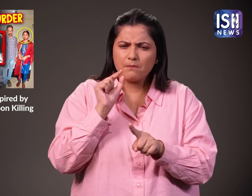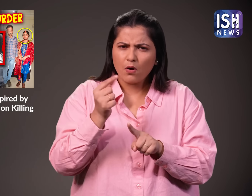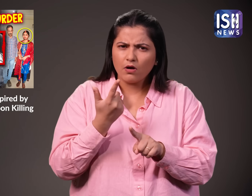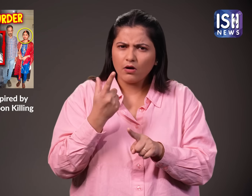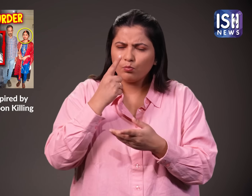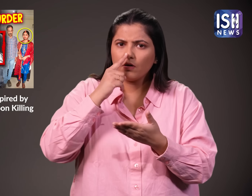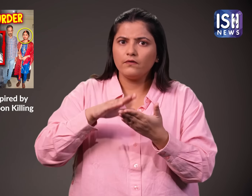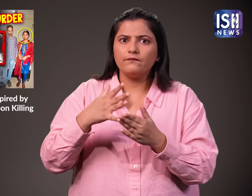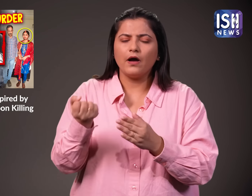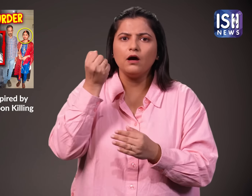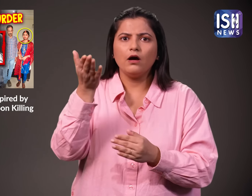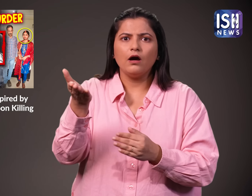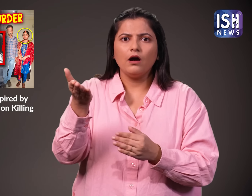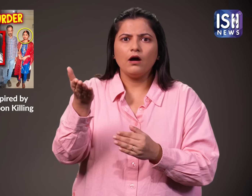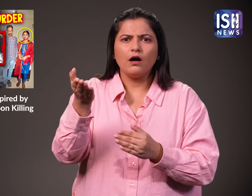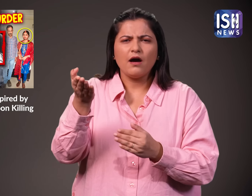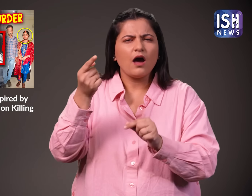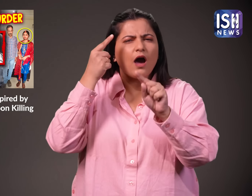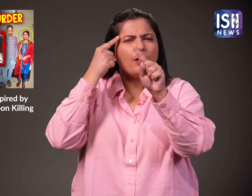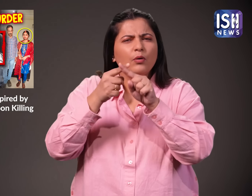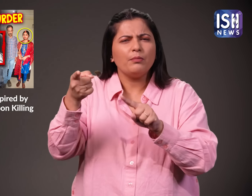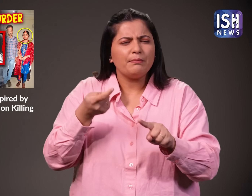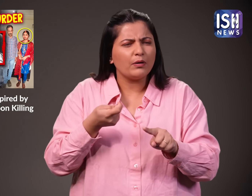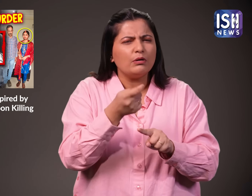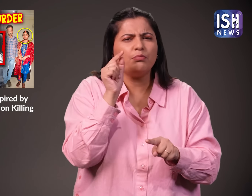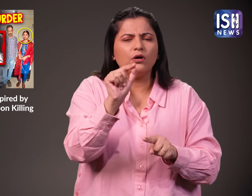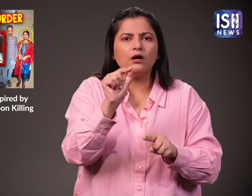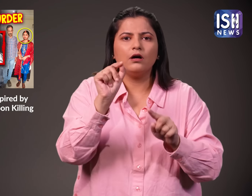All this pointed to his newlywed bride. Why did she murder him?